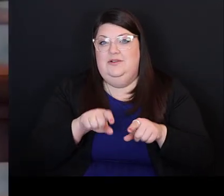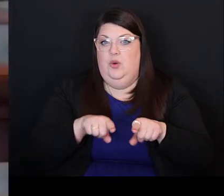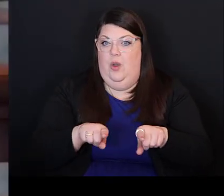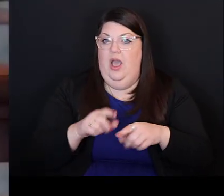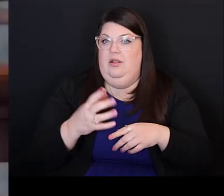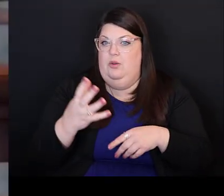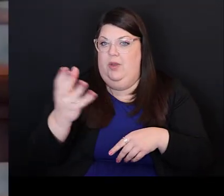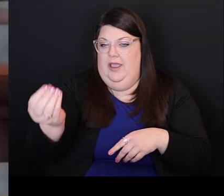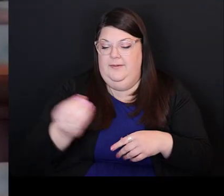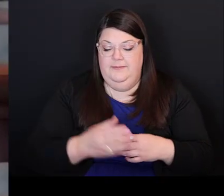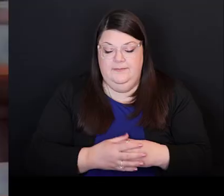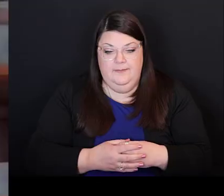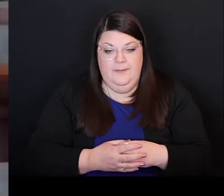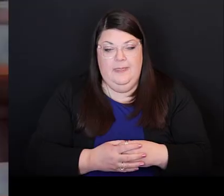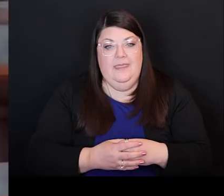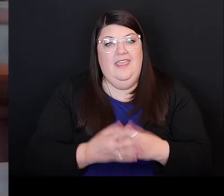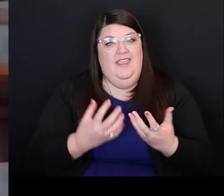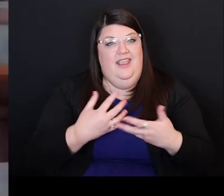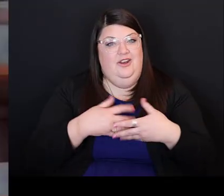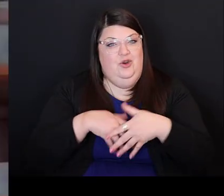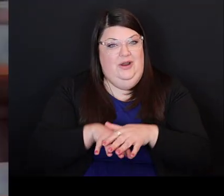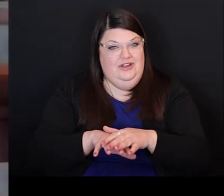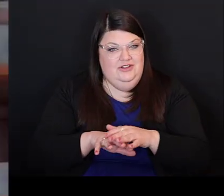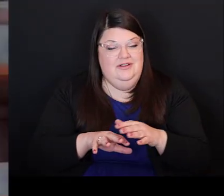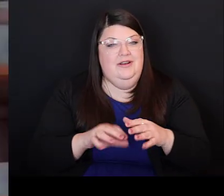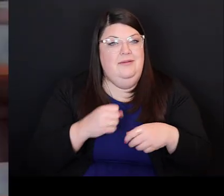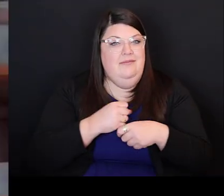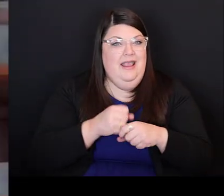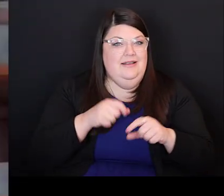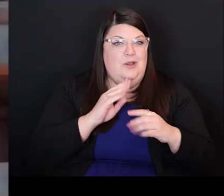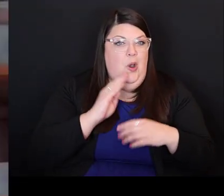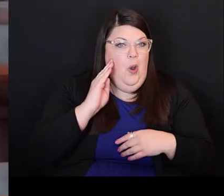The integration of these technologies makes homes more accessible, safer,